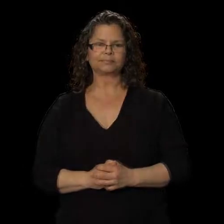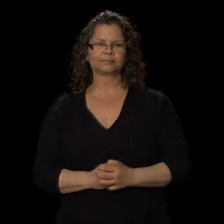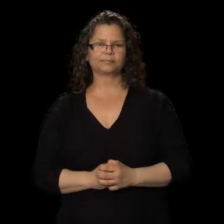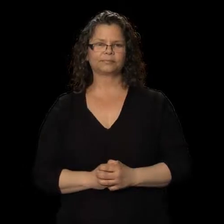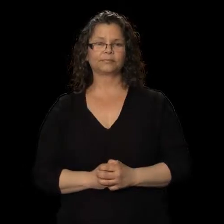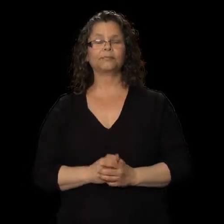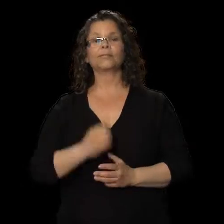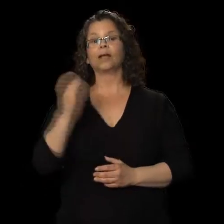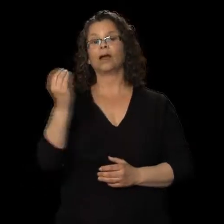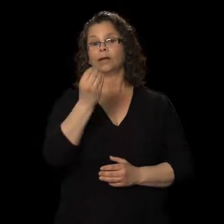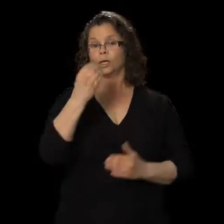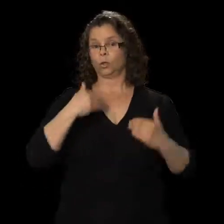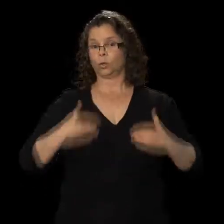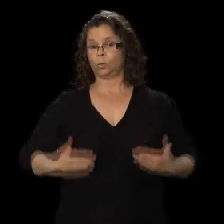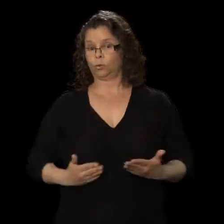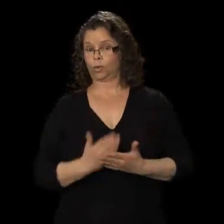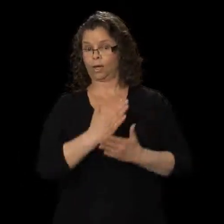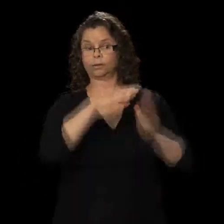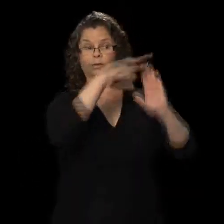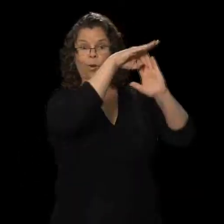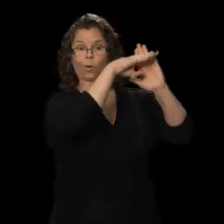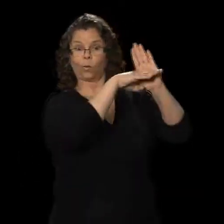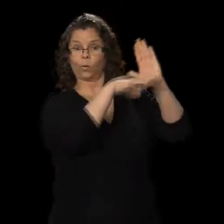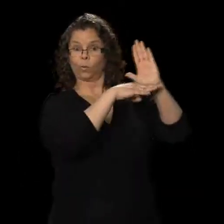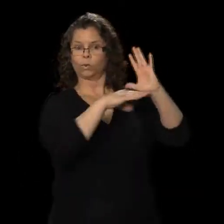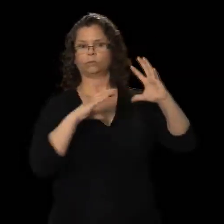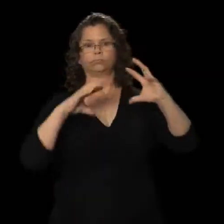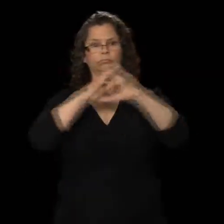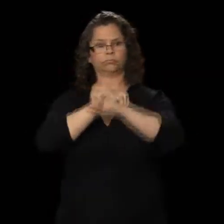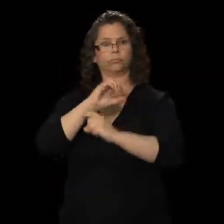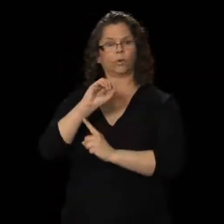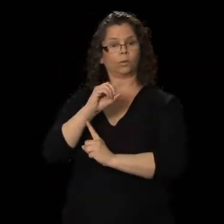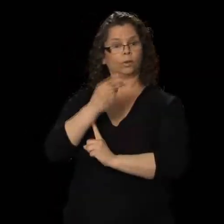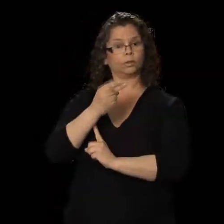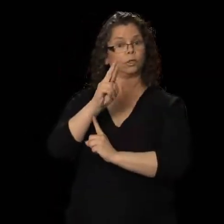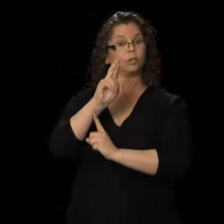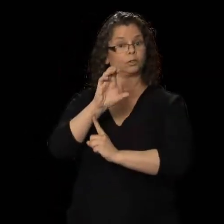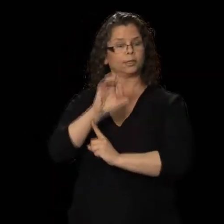What protection does the Ontario Human Rights Code offer?